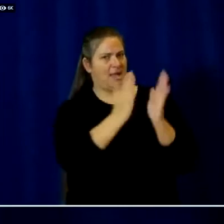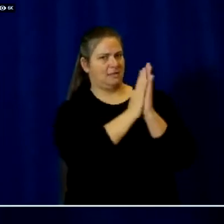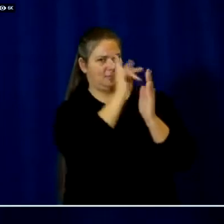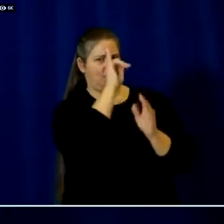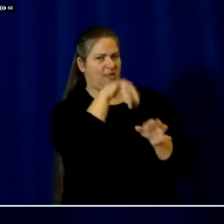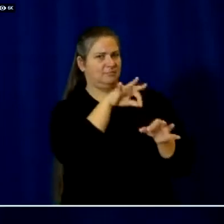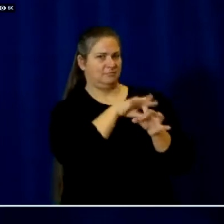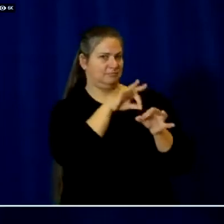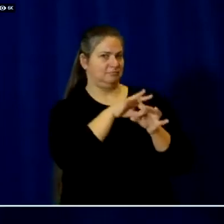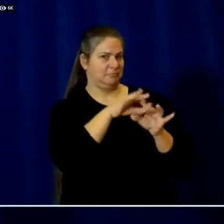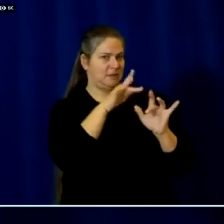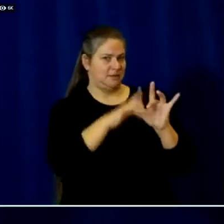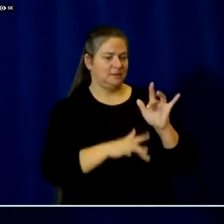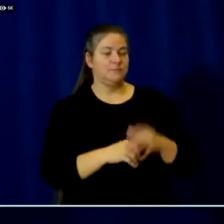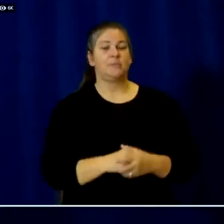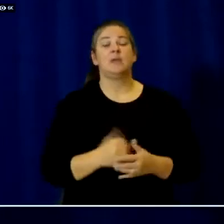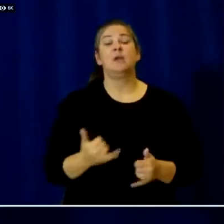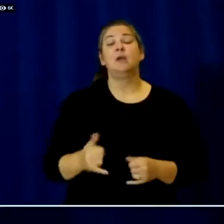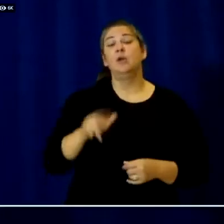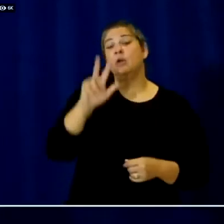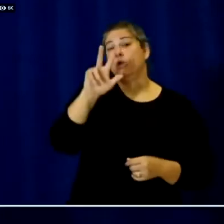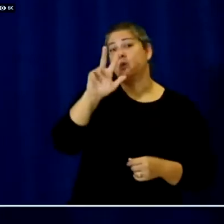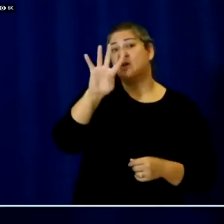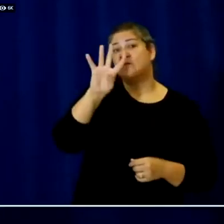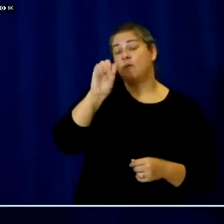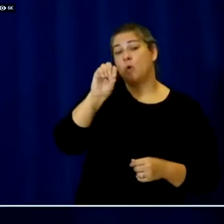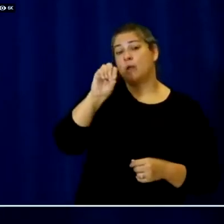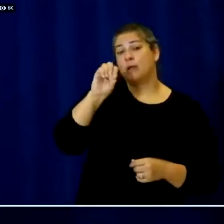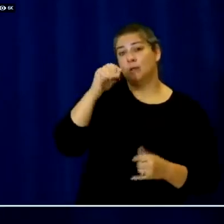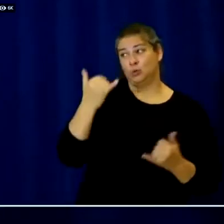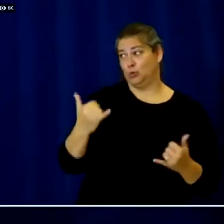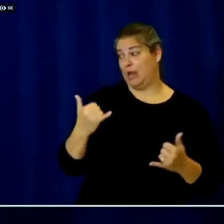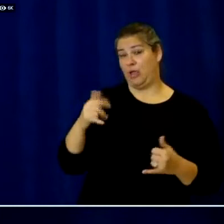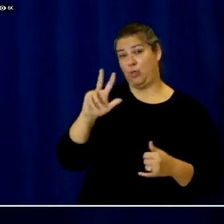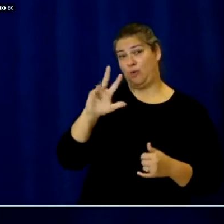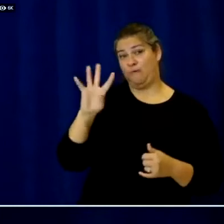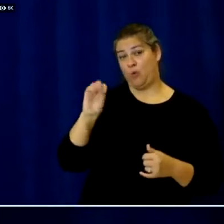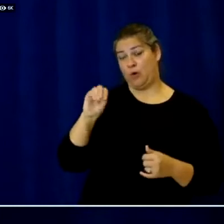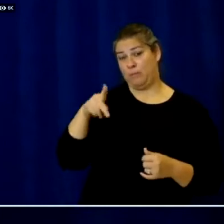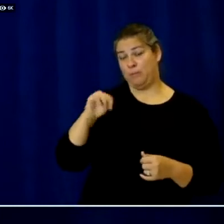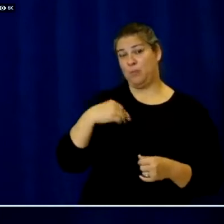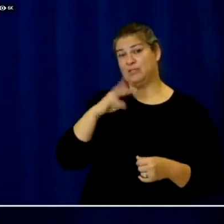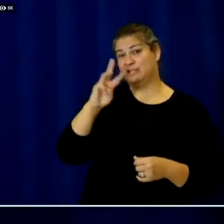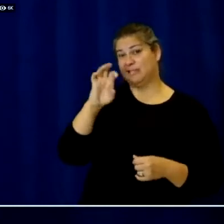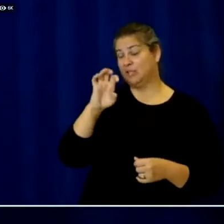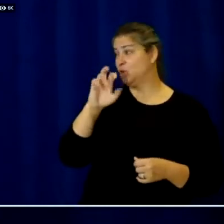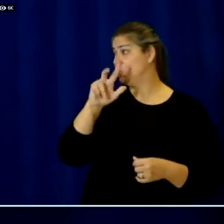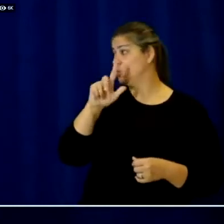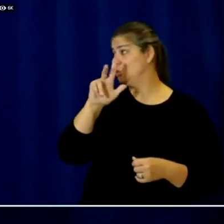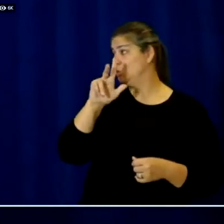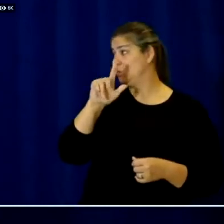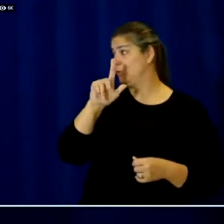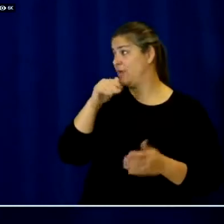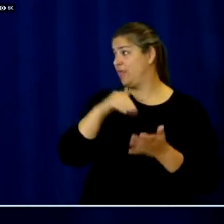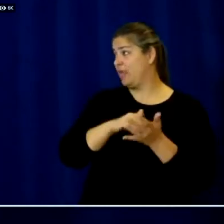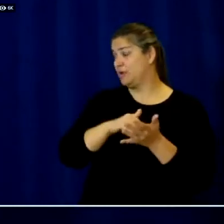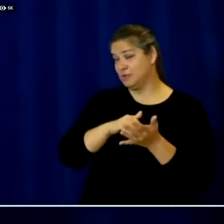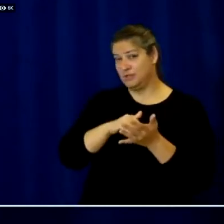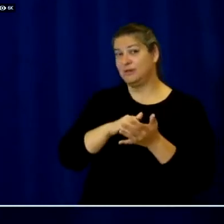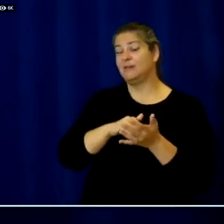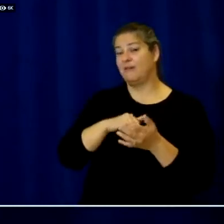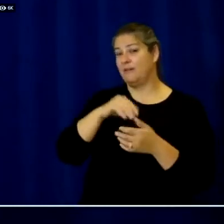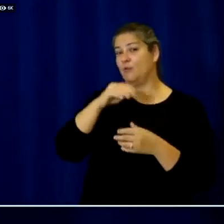As of a 3 40 today, we've had 623,404 requests for an absentee ballot at go